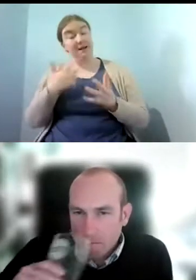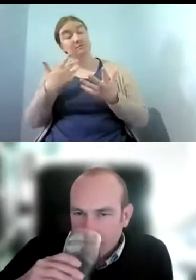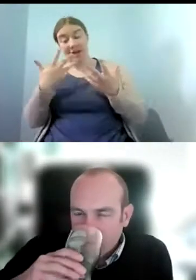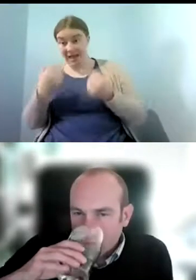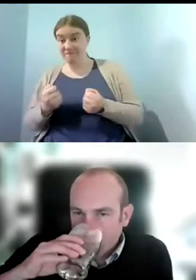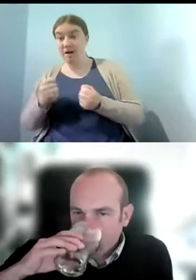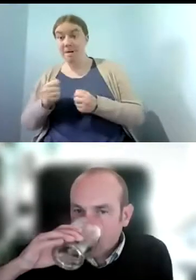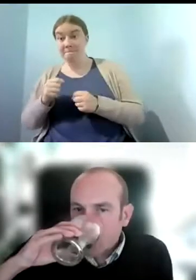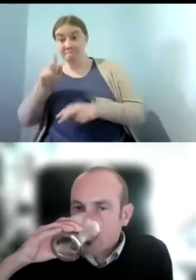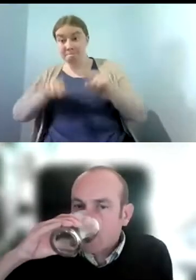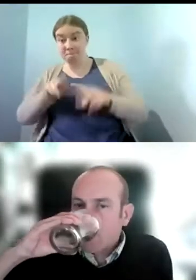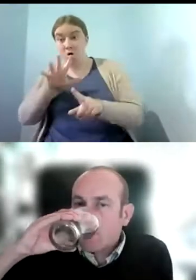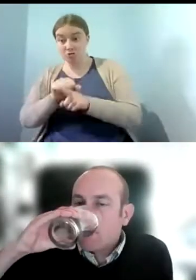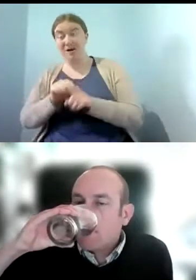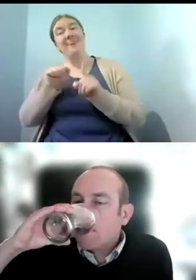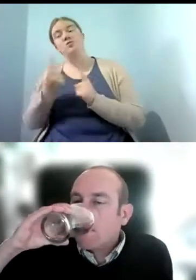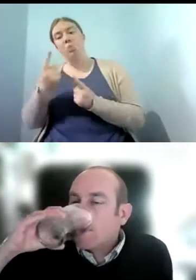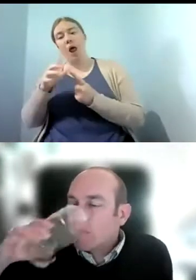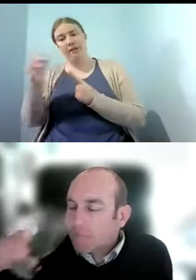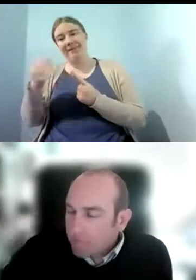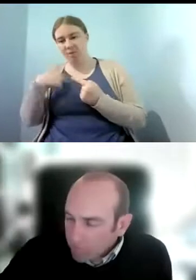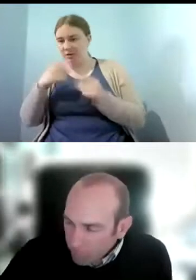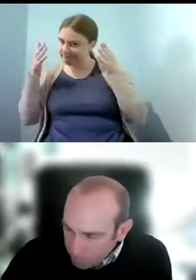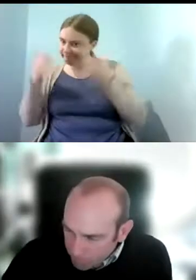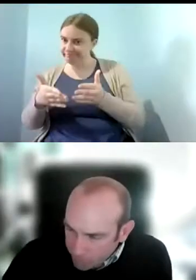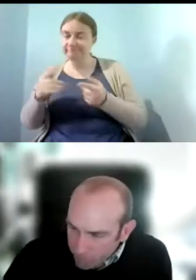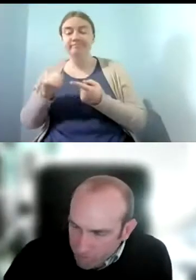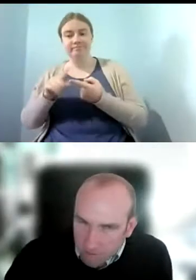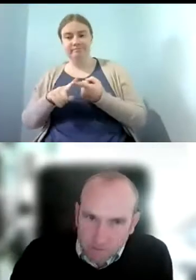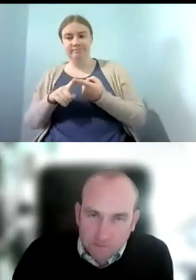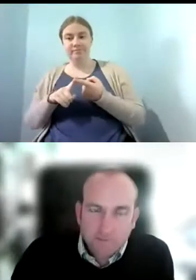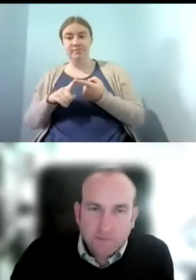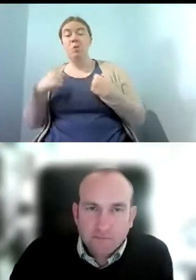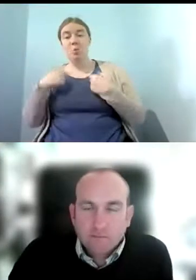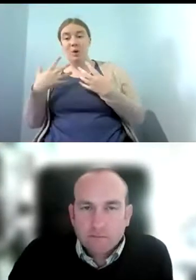one whole stream of what we're doing is unlocking the severn and we are using tagging we are tagging